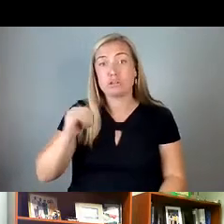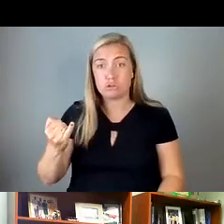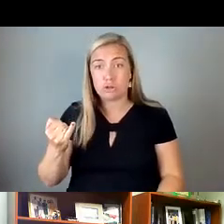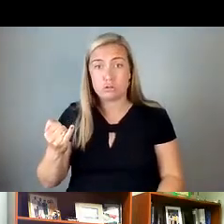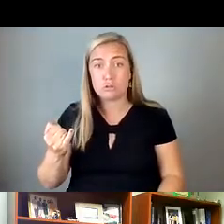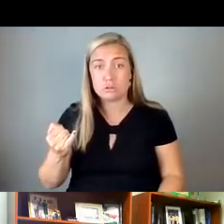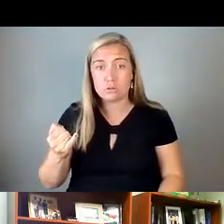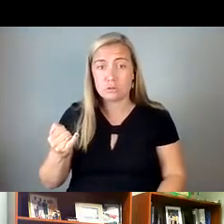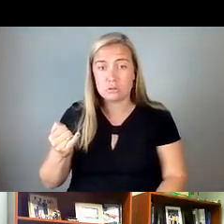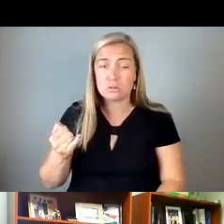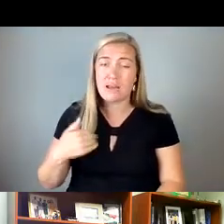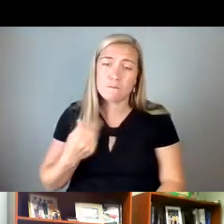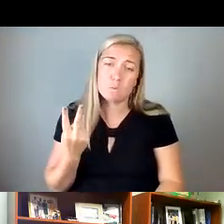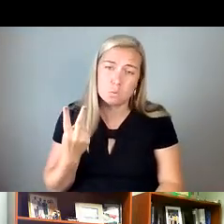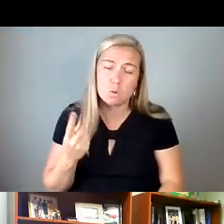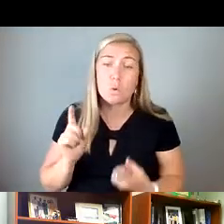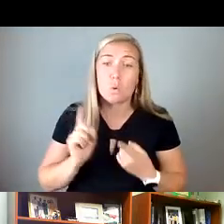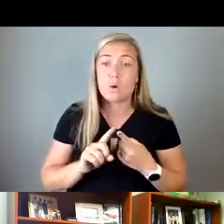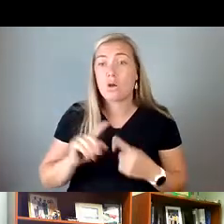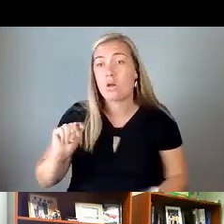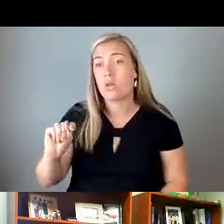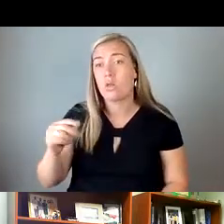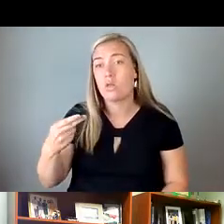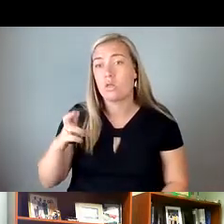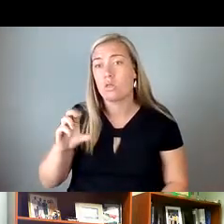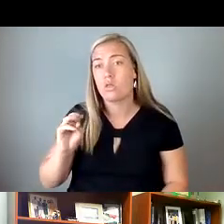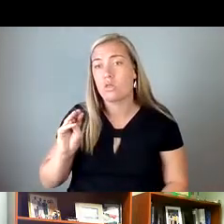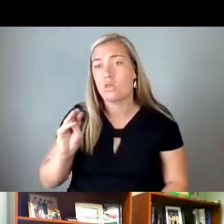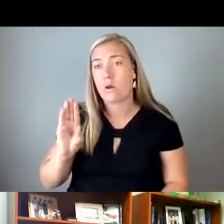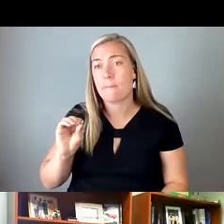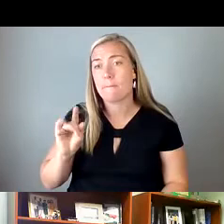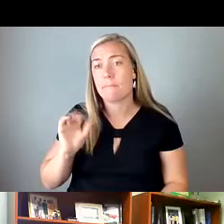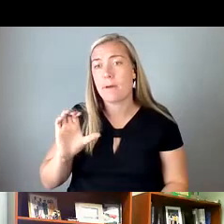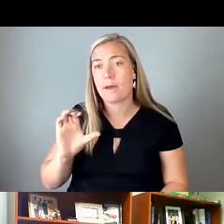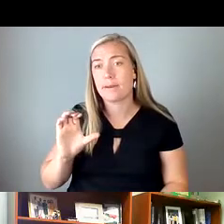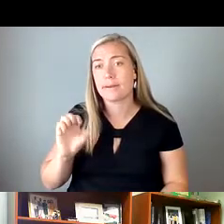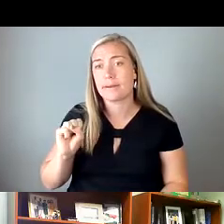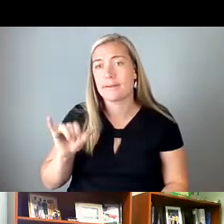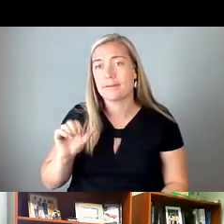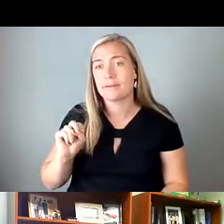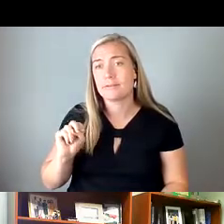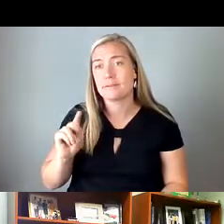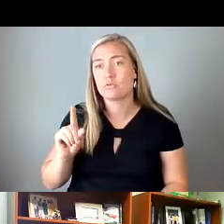The first is something called thrombotic syndrome from thrombotic with thrombocytopenia syndrome.